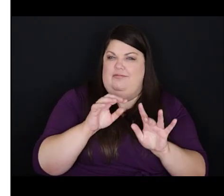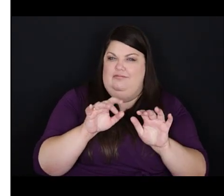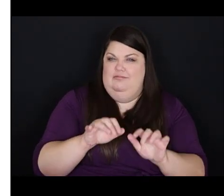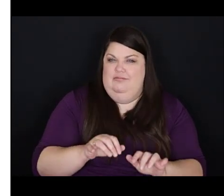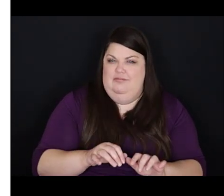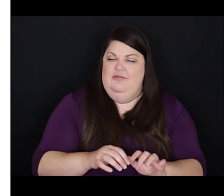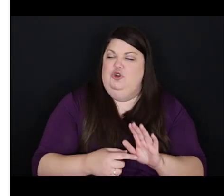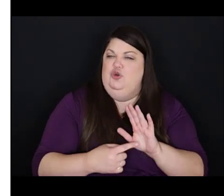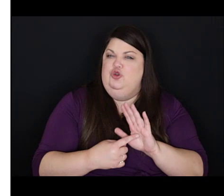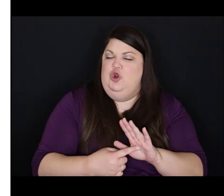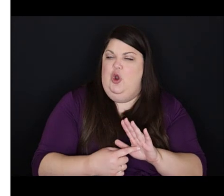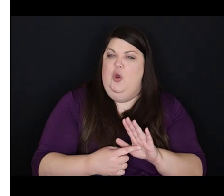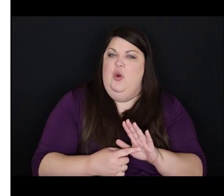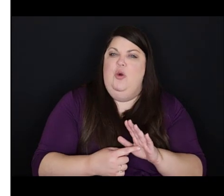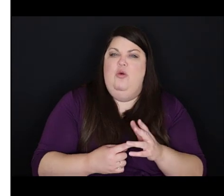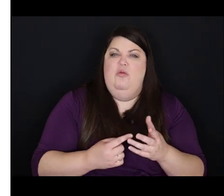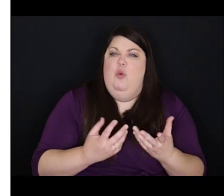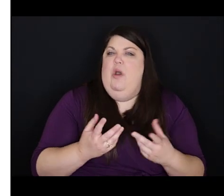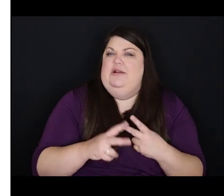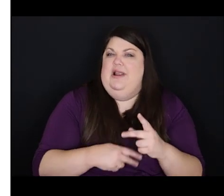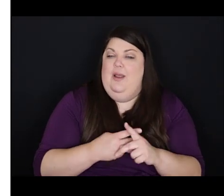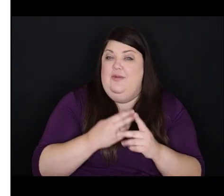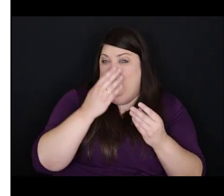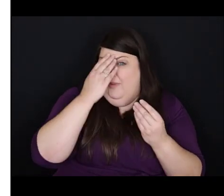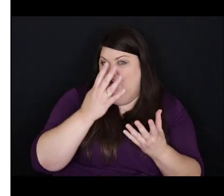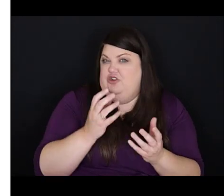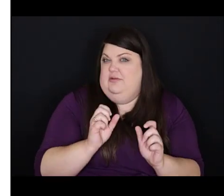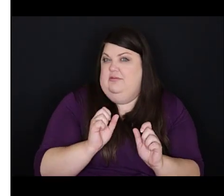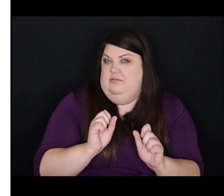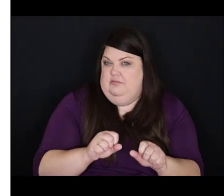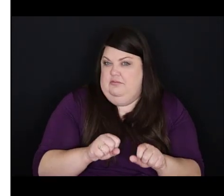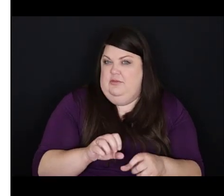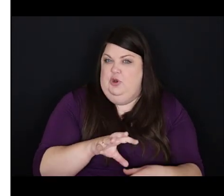of the types of information that would need to be included in your responses.